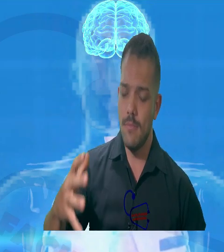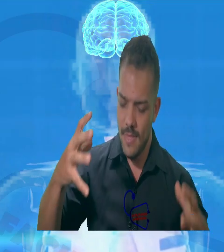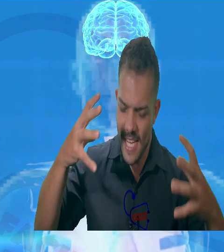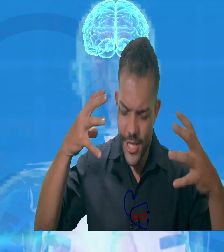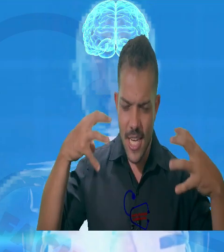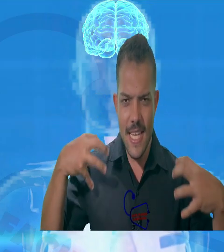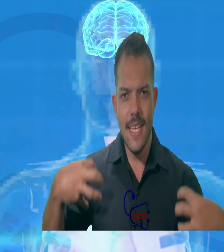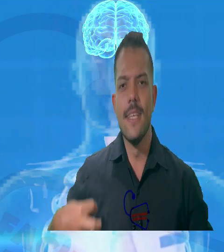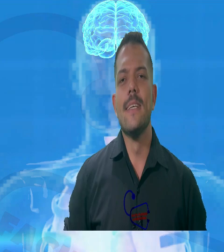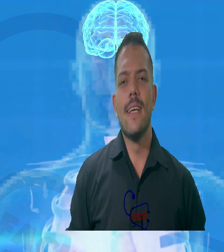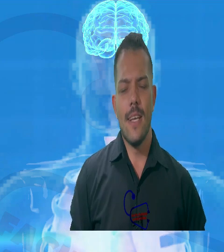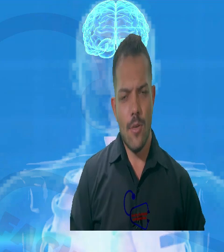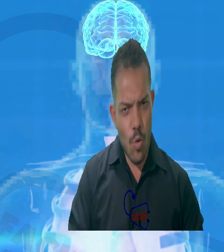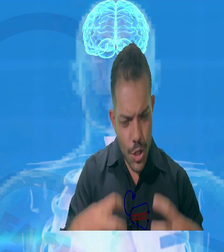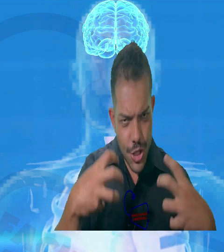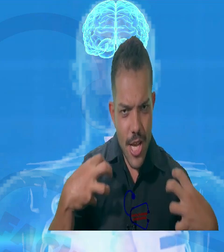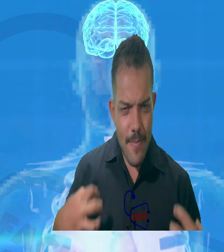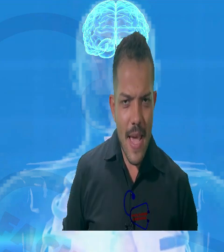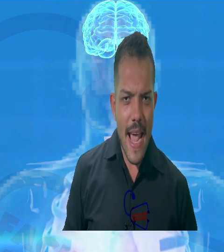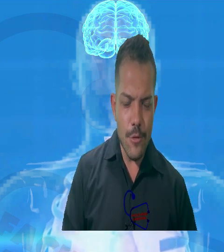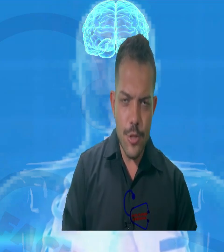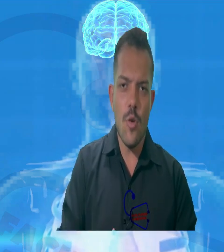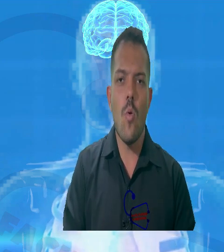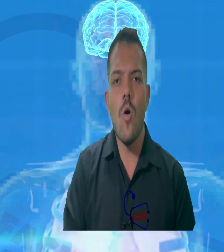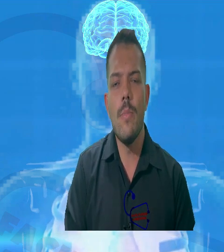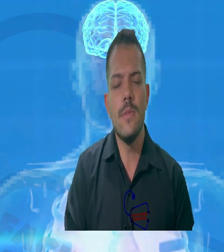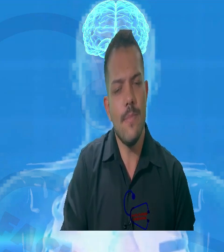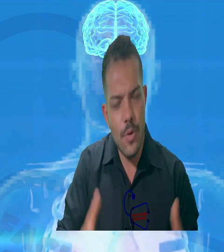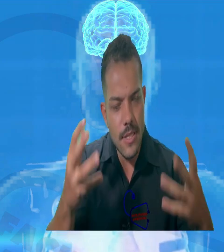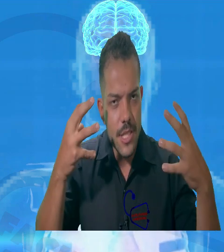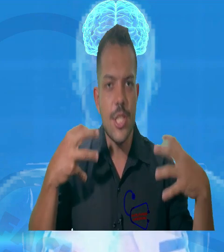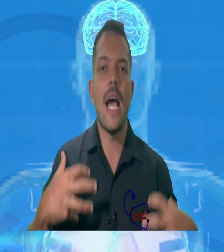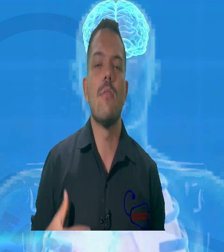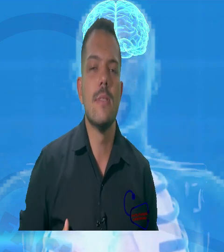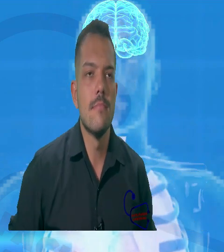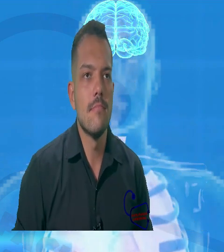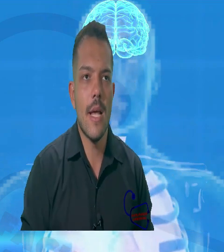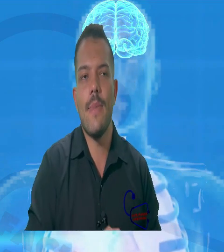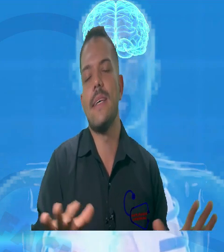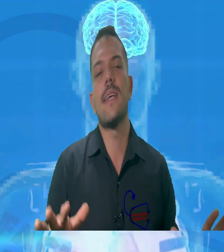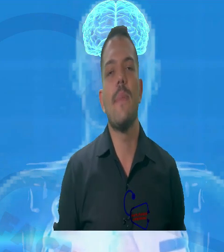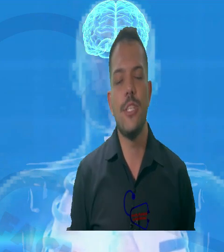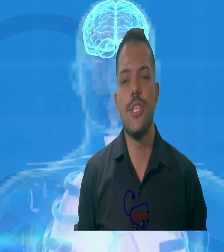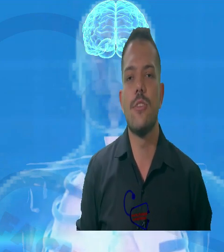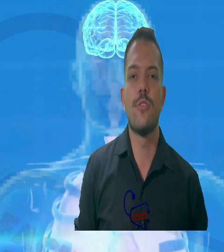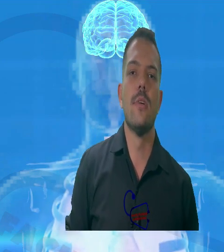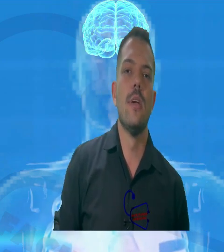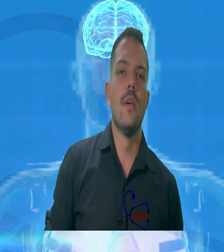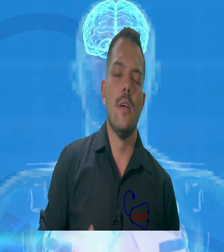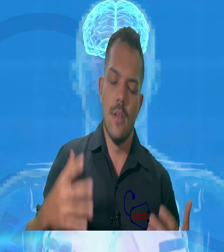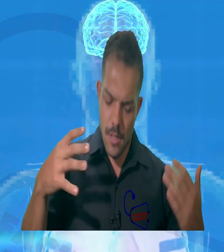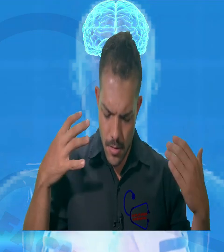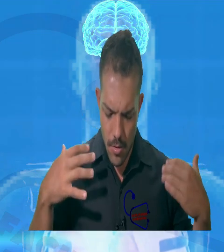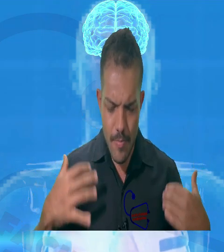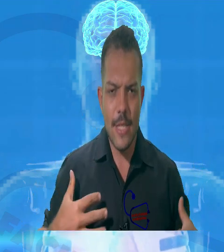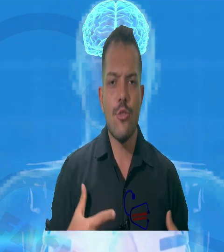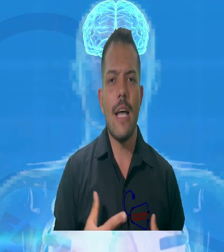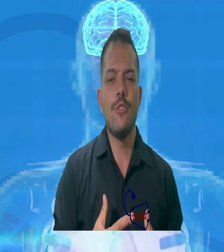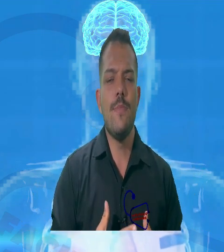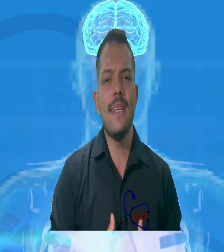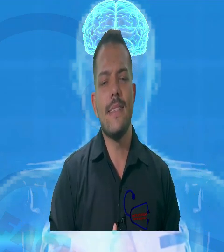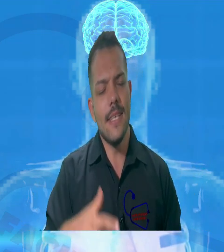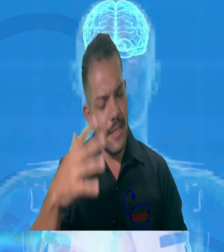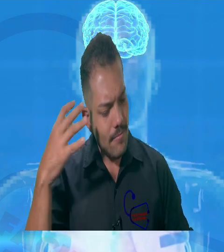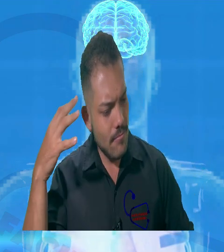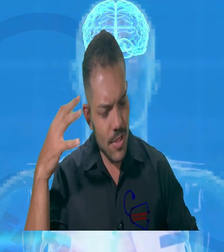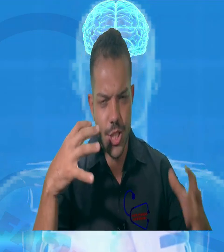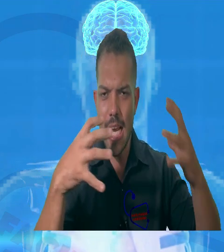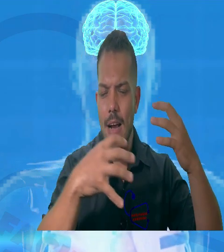leave it there to enjoy right on your body, then rinse, that's basically it, so benzyl benzoate, rinse